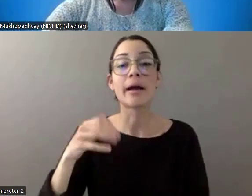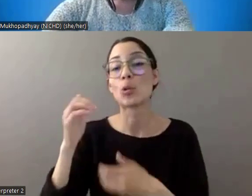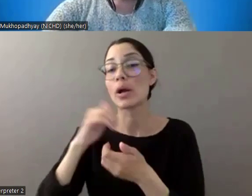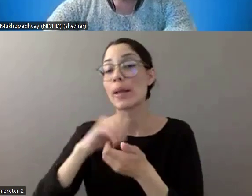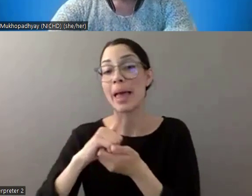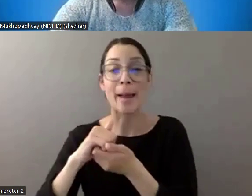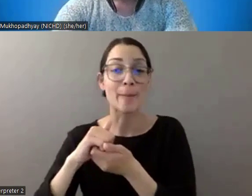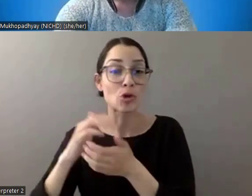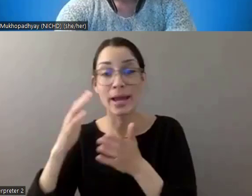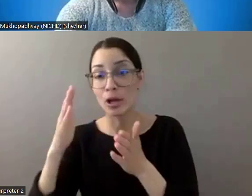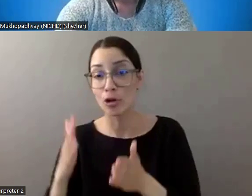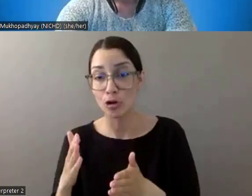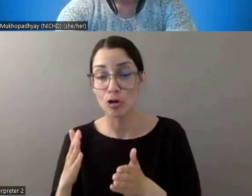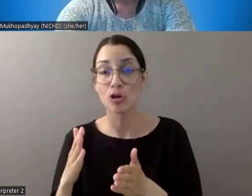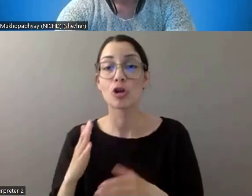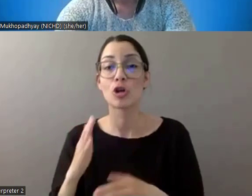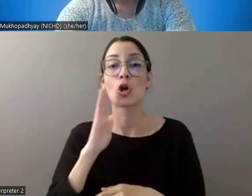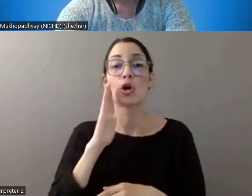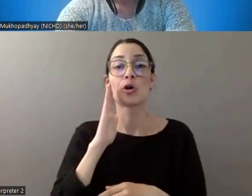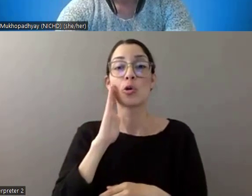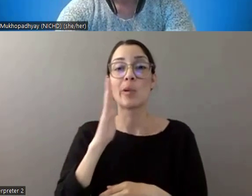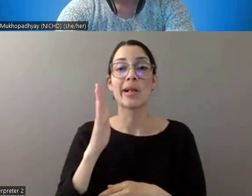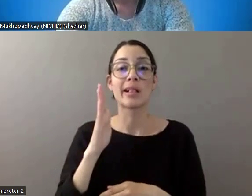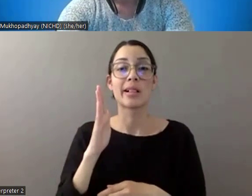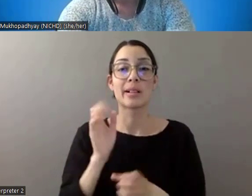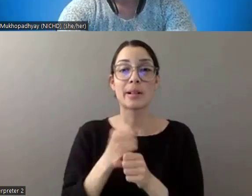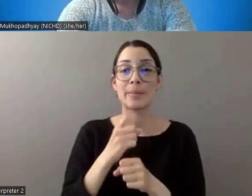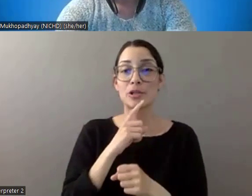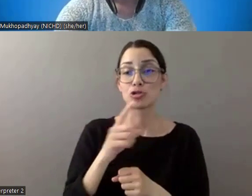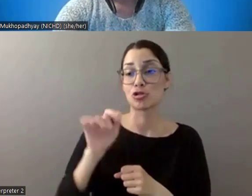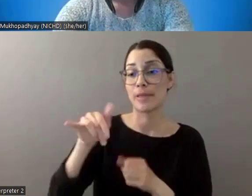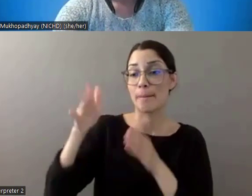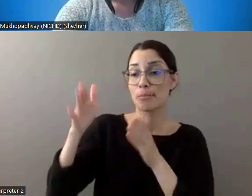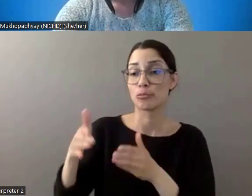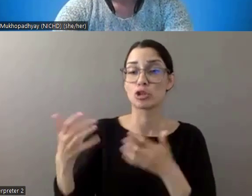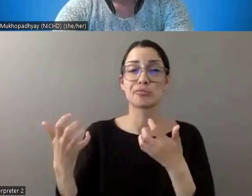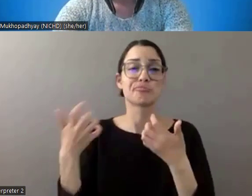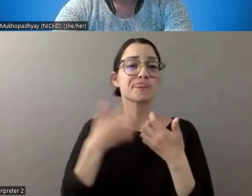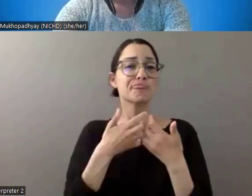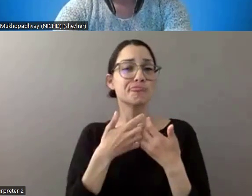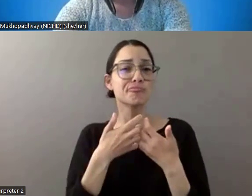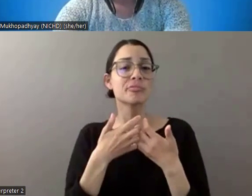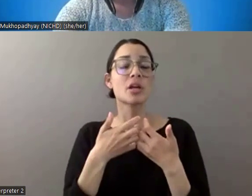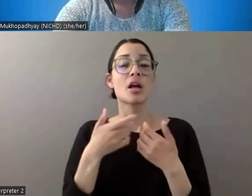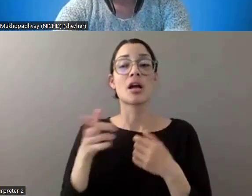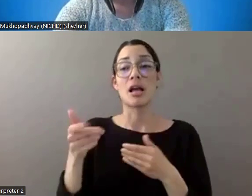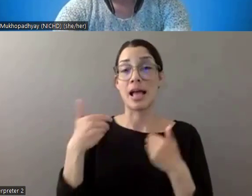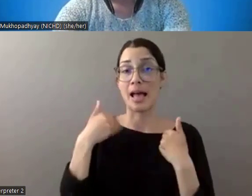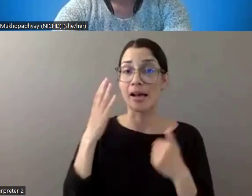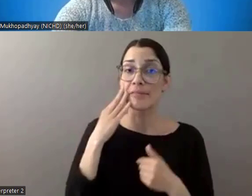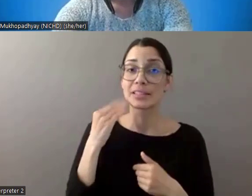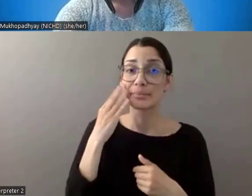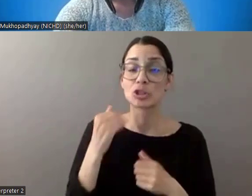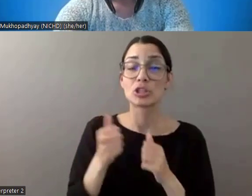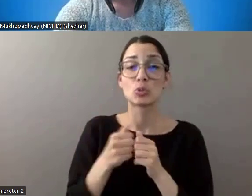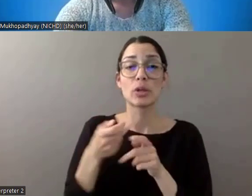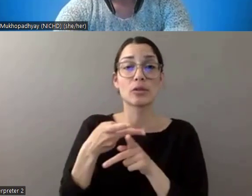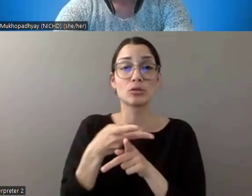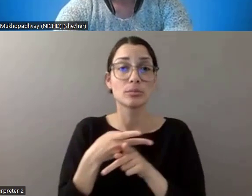are suited to the projects. Do they have experience in supervising and engaging students in research?